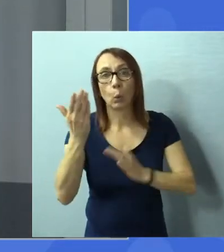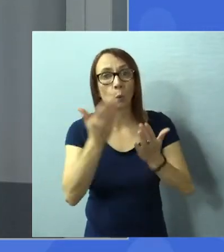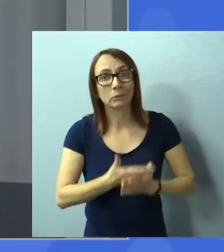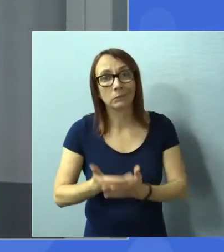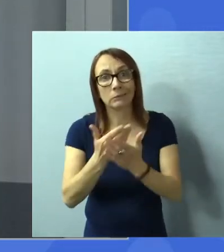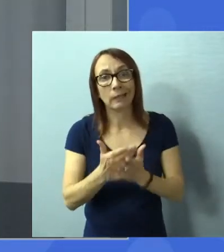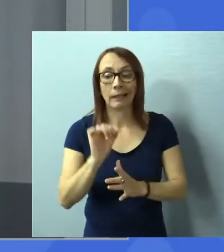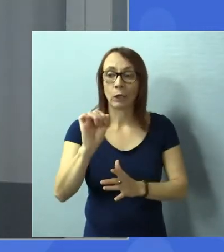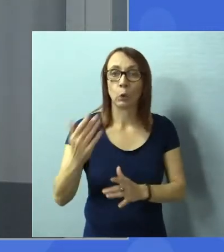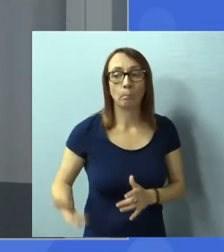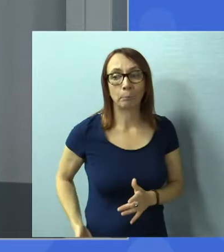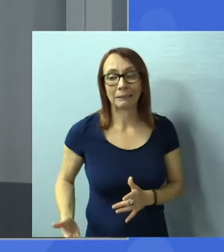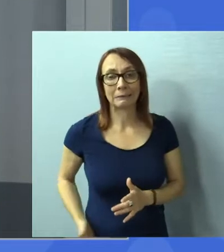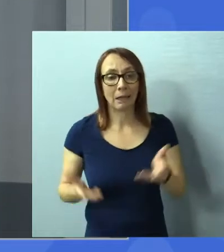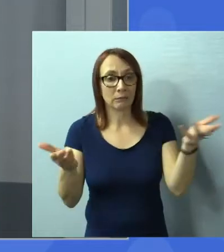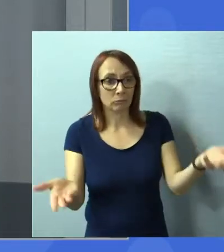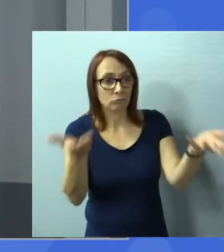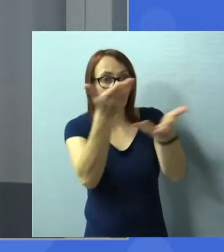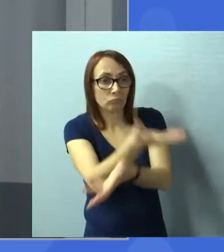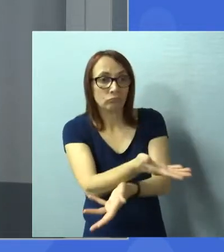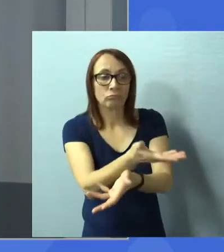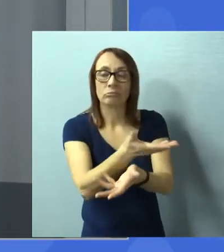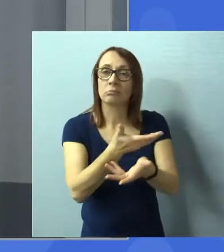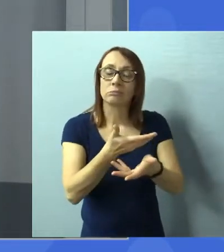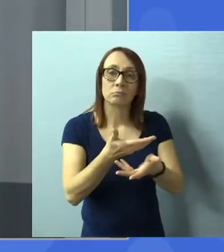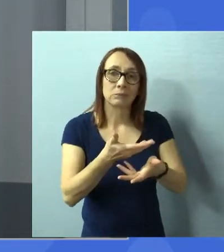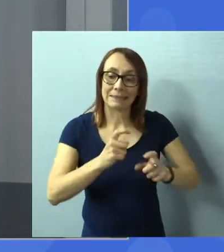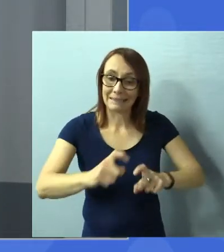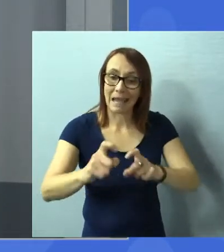continue to trade with the EU but then the EU on the same terms the day after